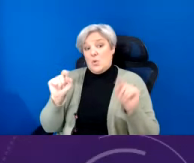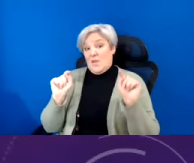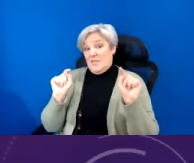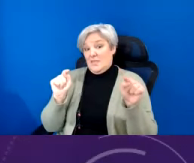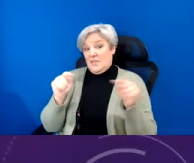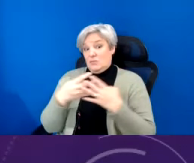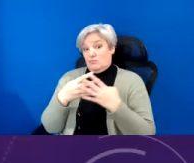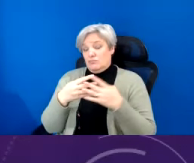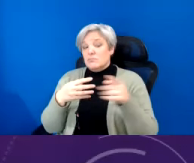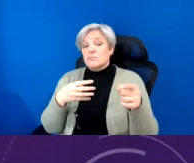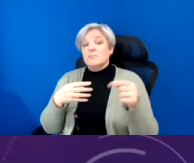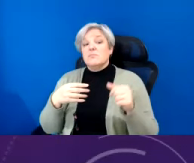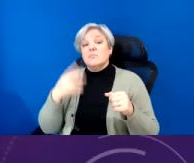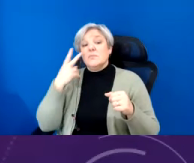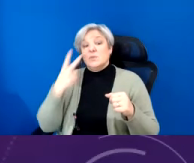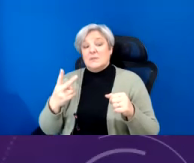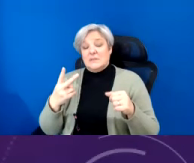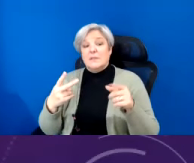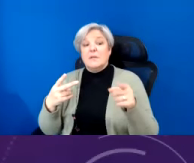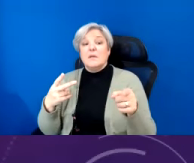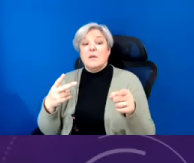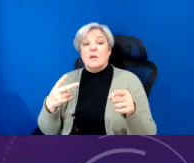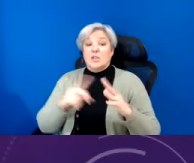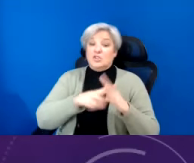you have the option to put in the start and end date for the semester.